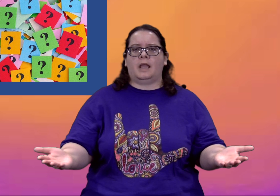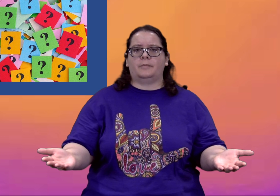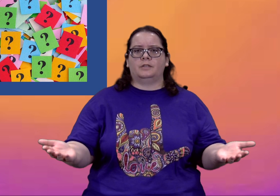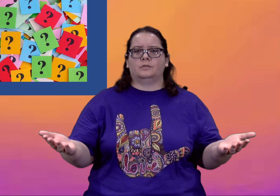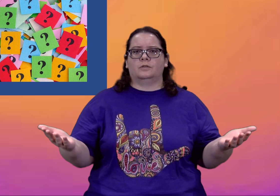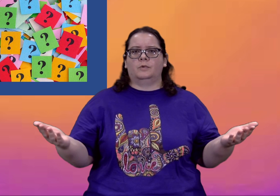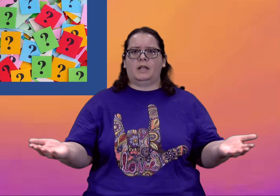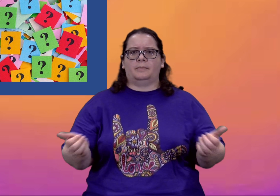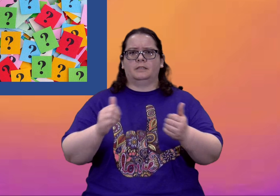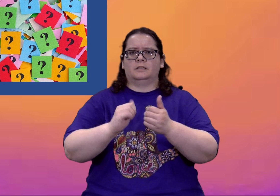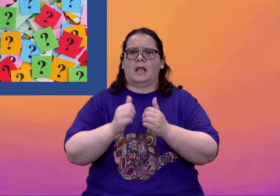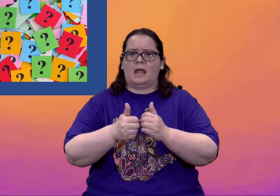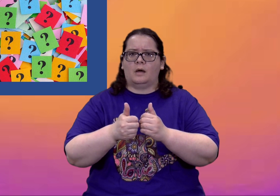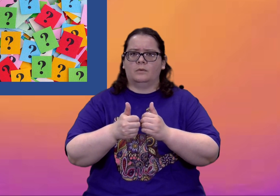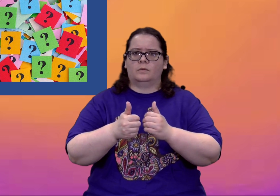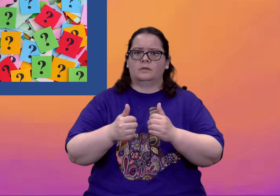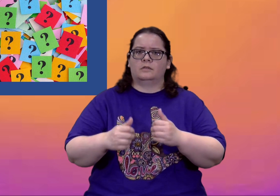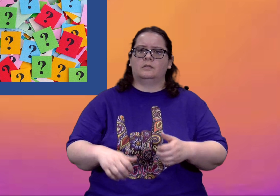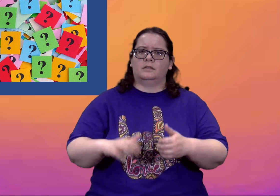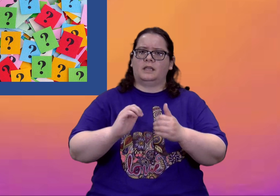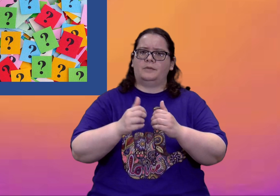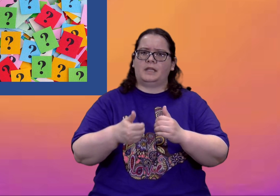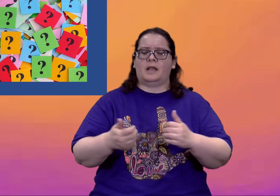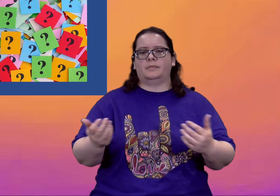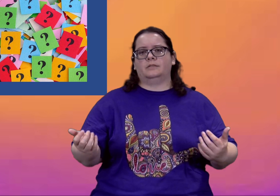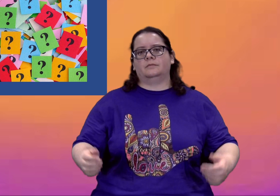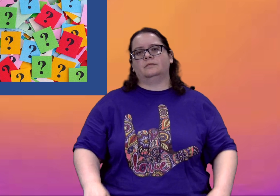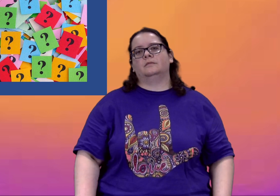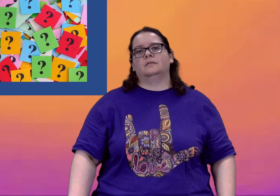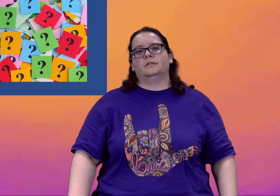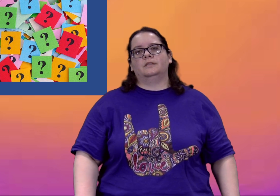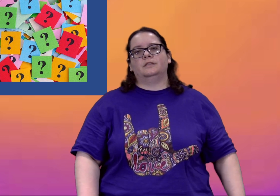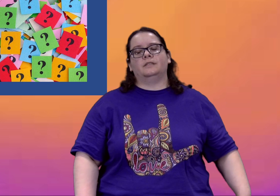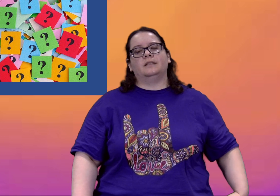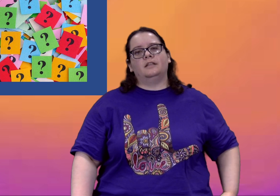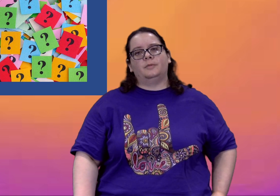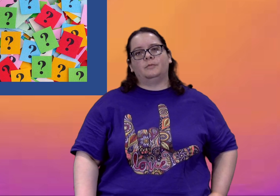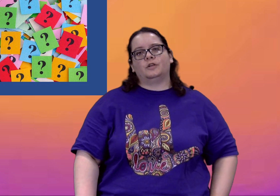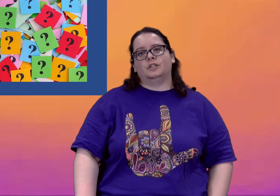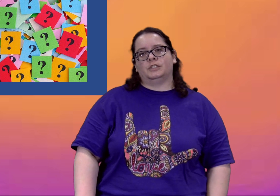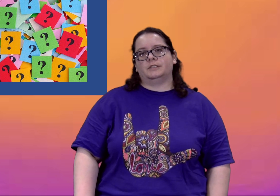happened or what happened. How? Like, "How'd that happen?", it's a little bit more urgent.